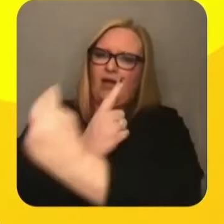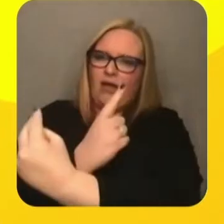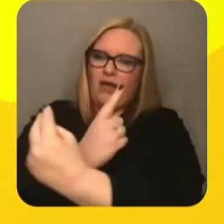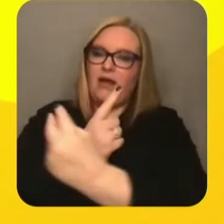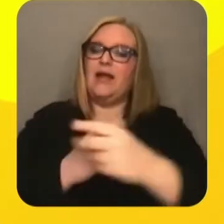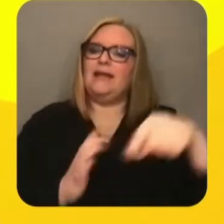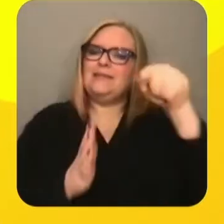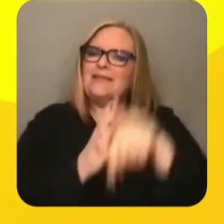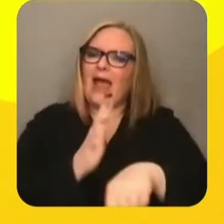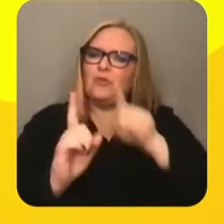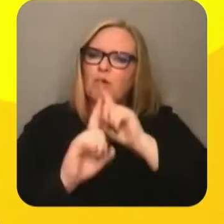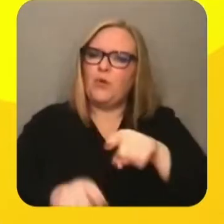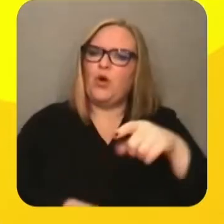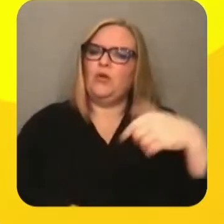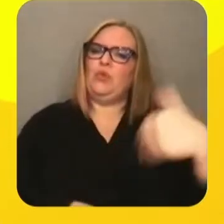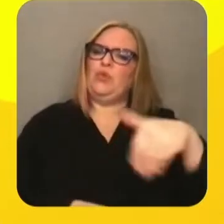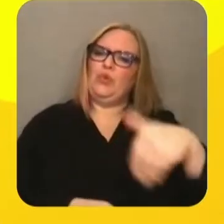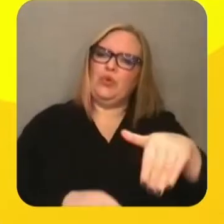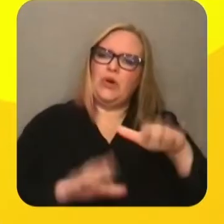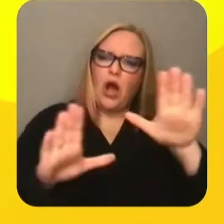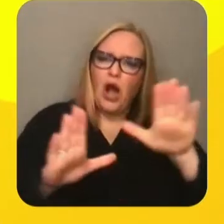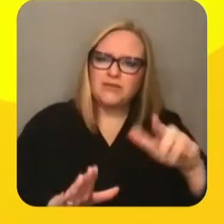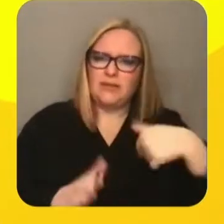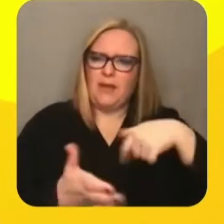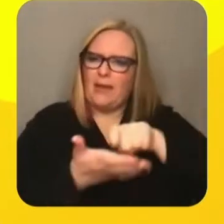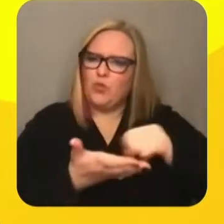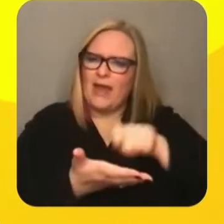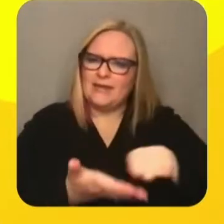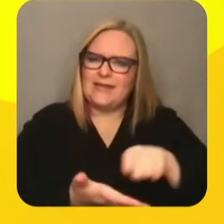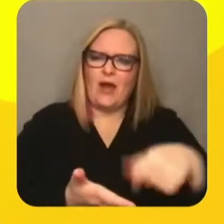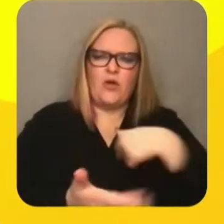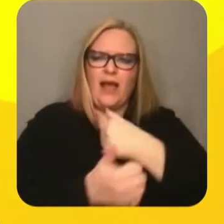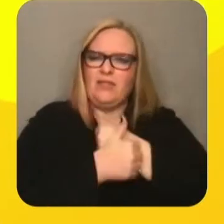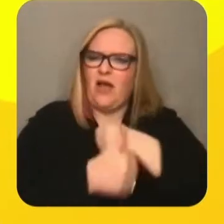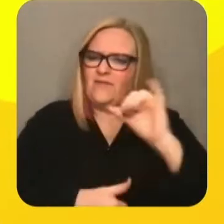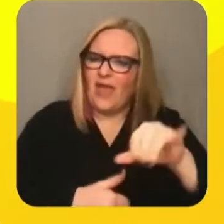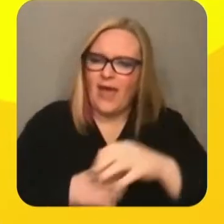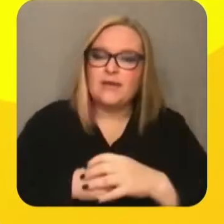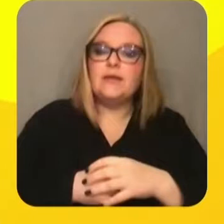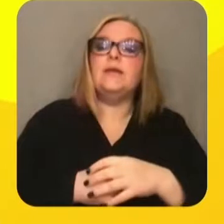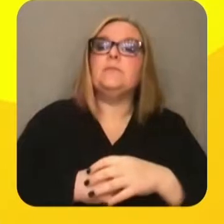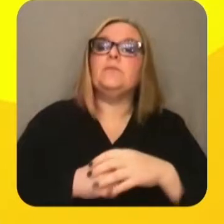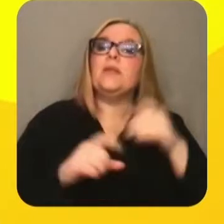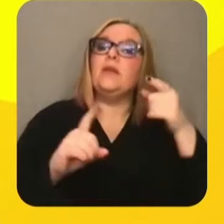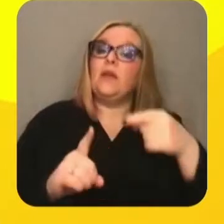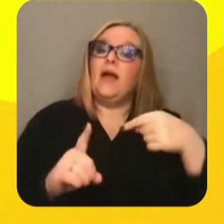That's fantastic. I'm writing that down. I love that. Speaking of things that I love and write down, Trey,